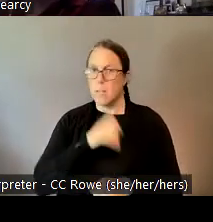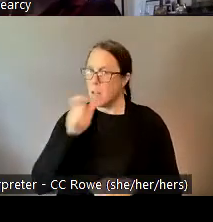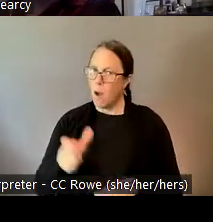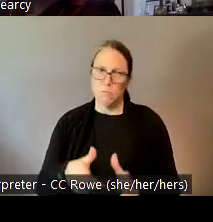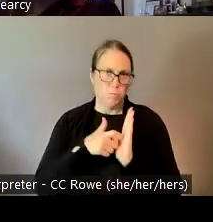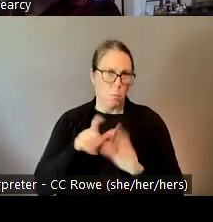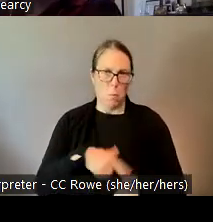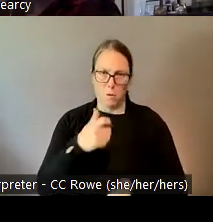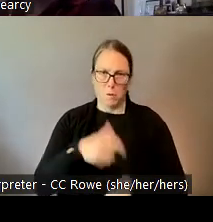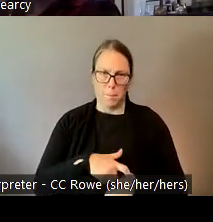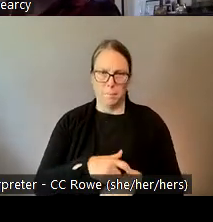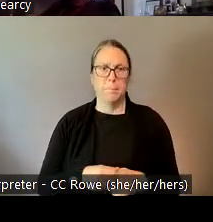So moving right along to